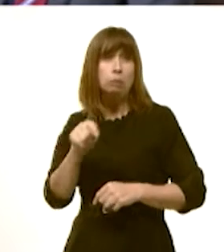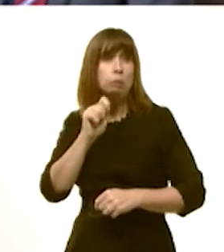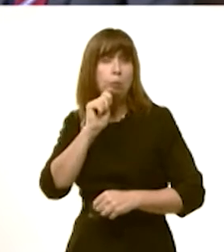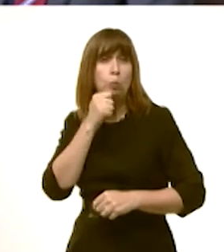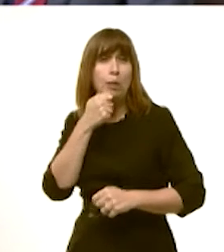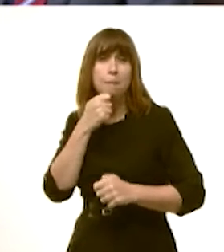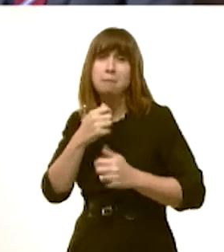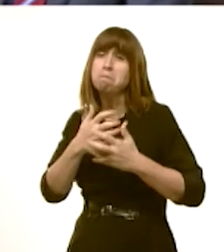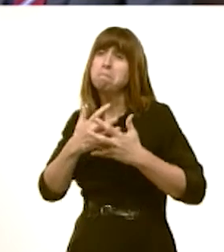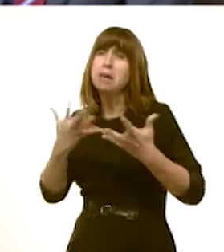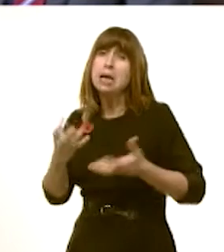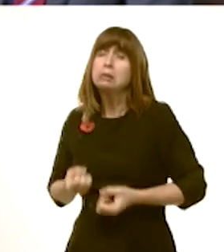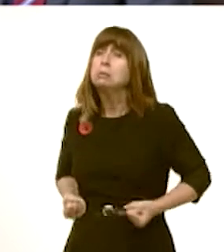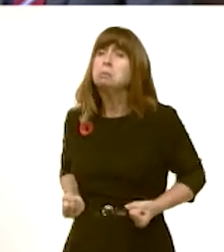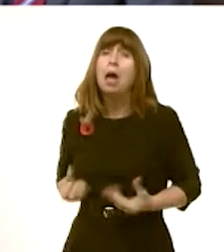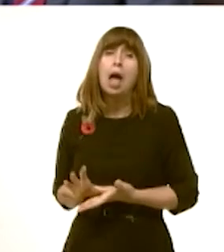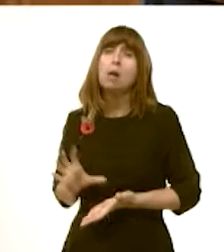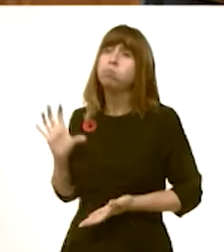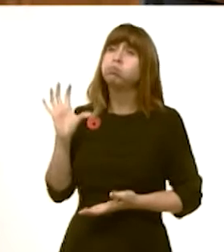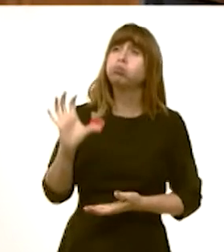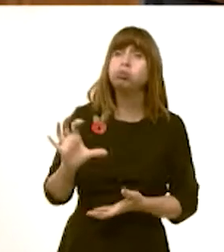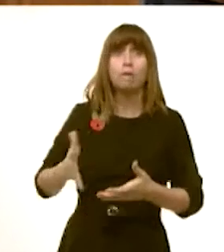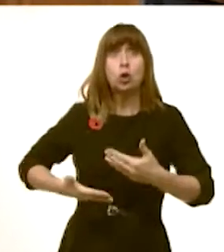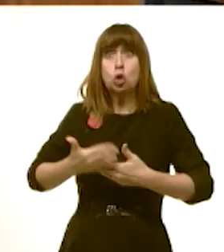infrastructure investment that this Government or a future Welsh Government will make, and